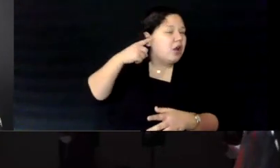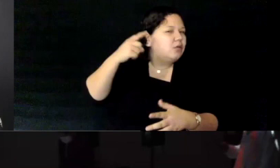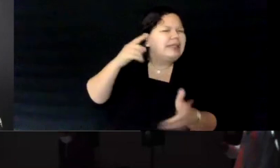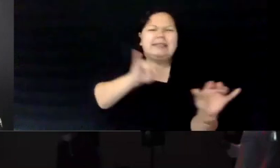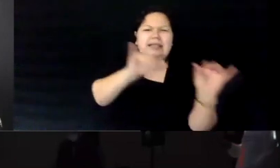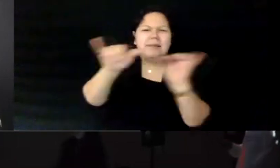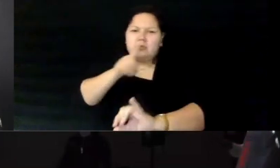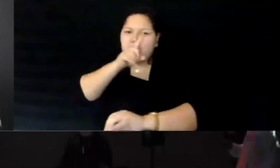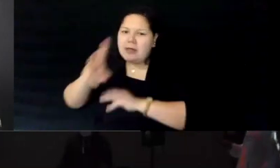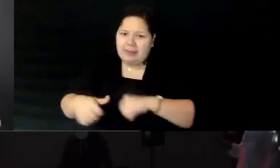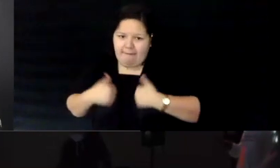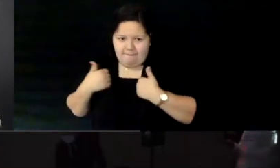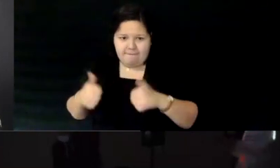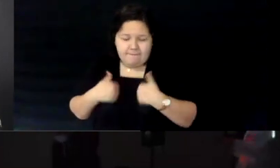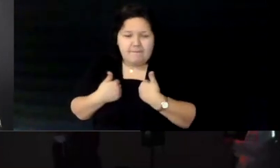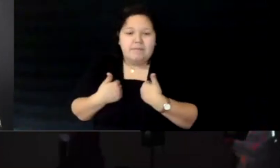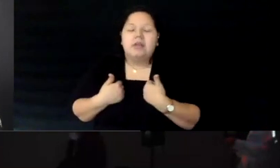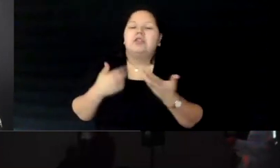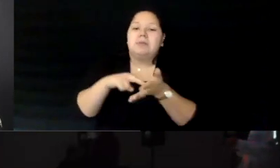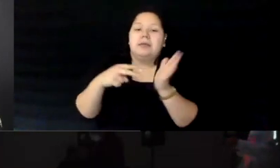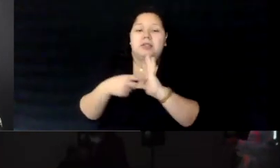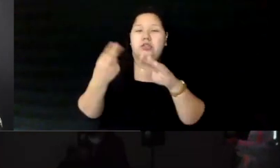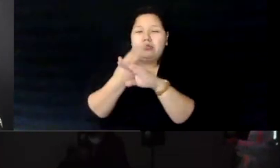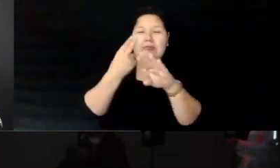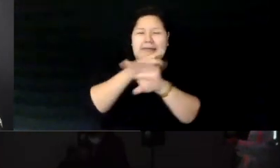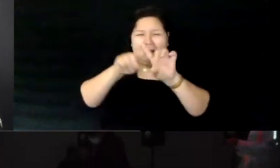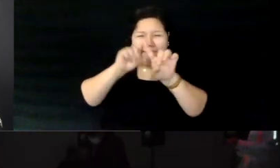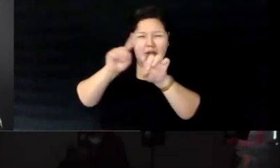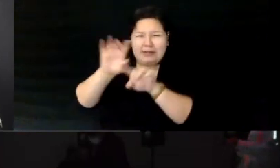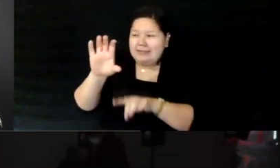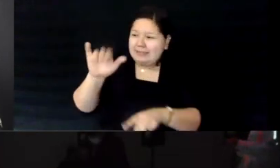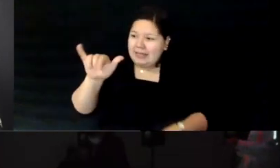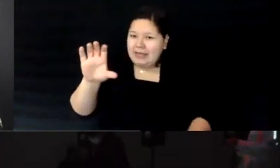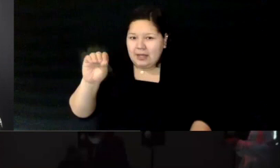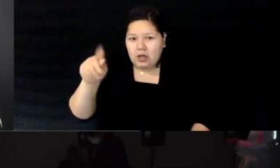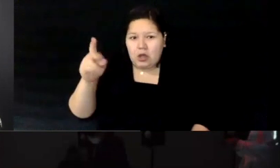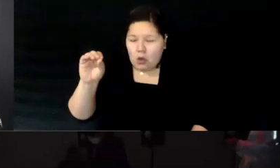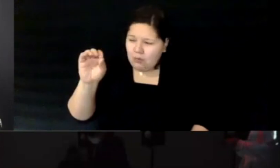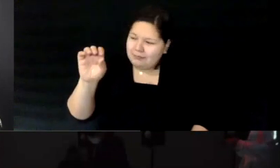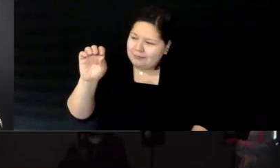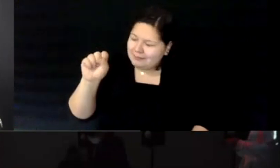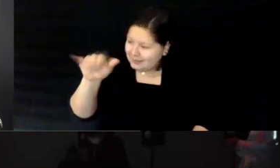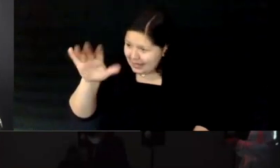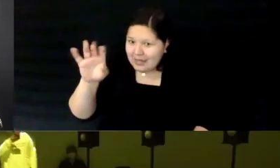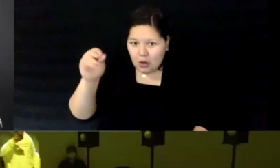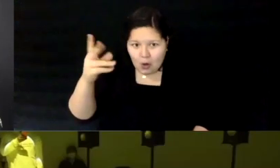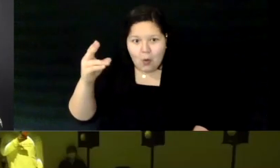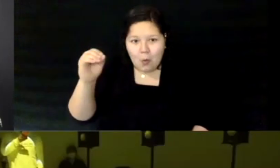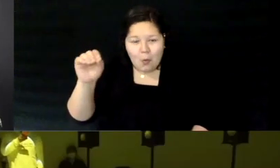So it uses psychoacoustic properties to change sound depending on where you are in the space.